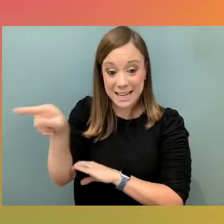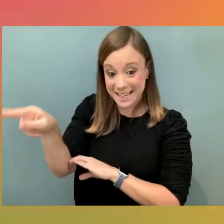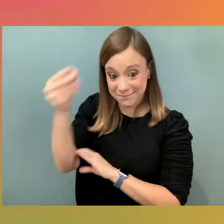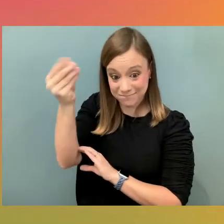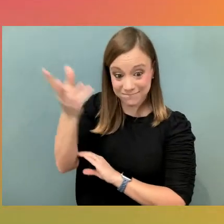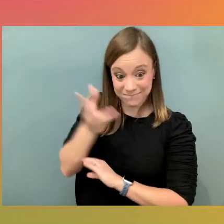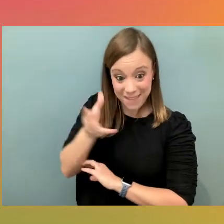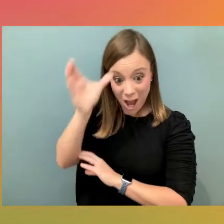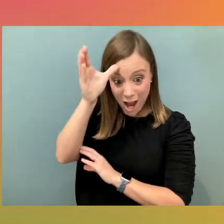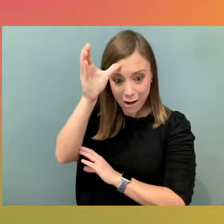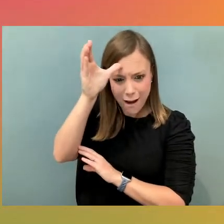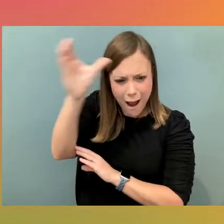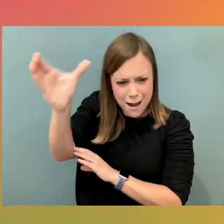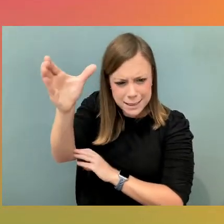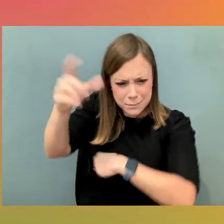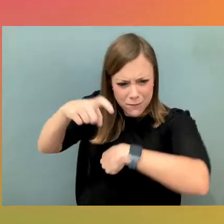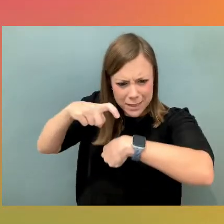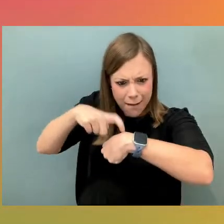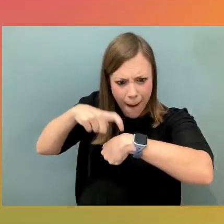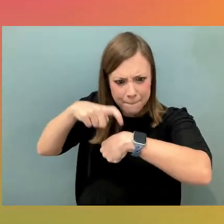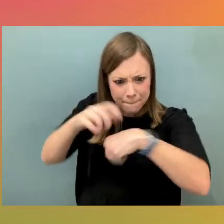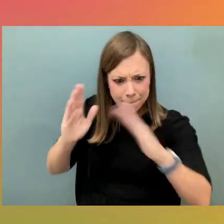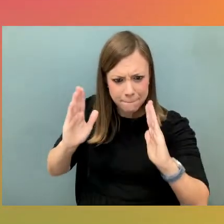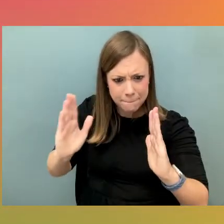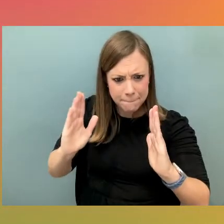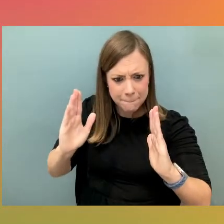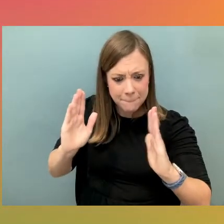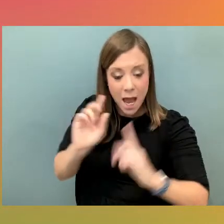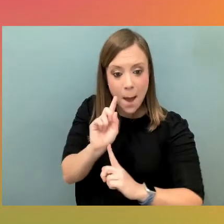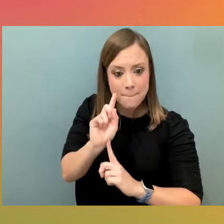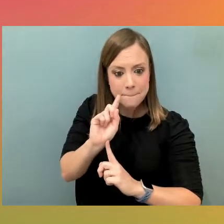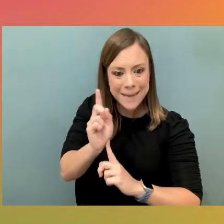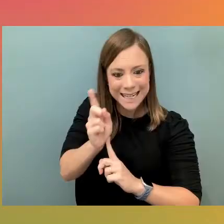GRANDFATHER DOING YOGA HE USED